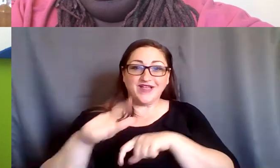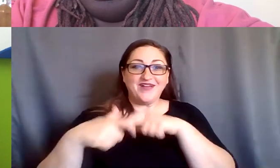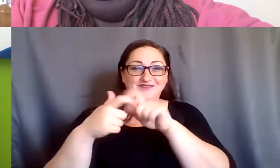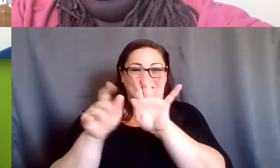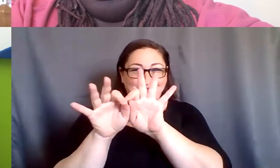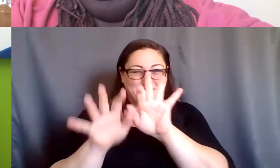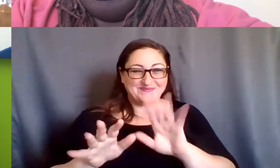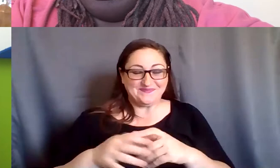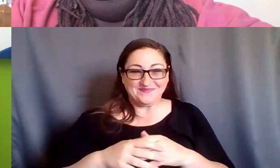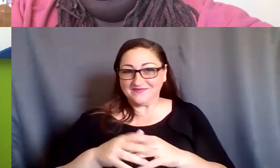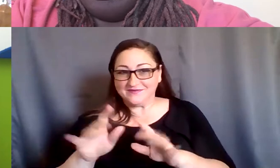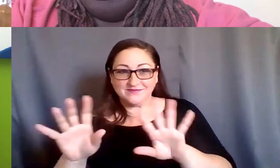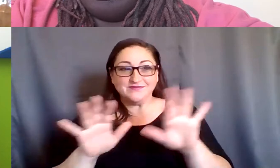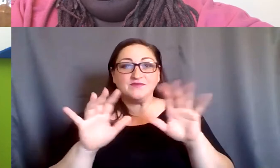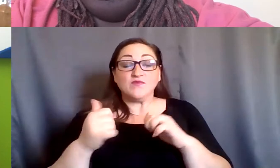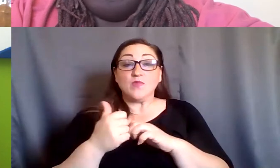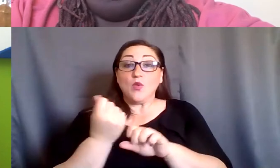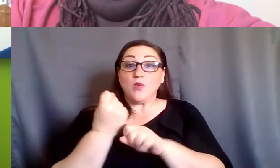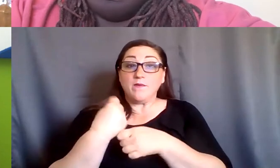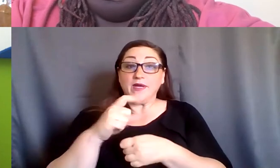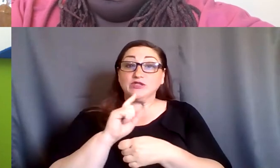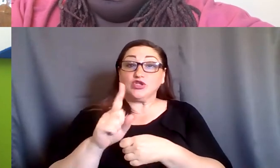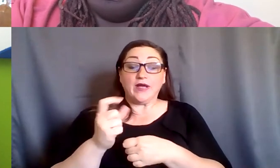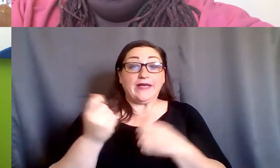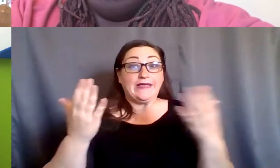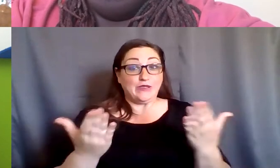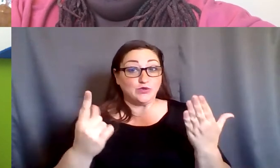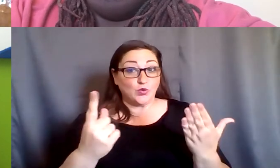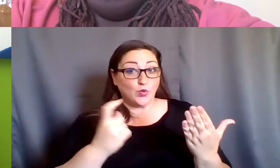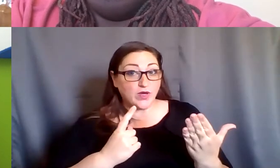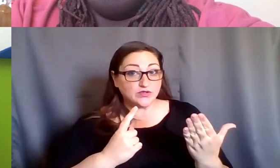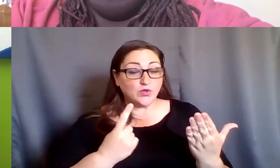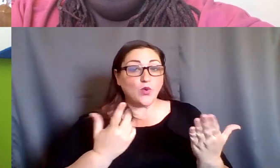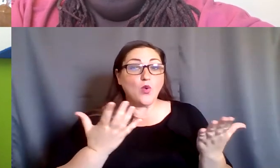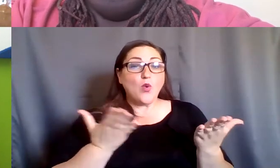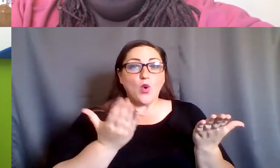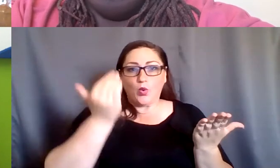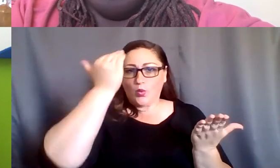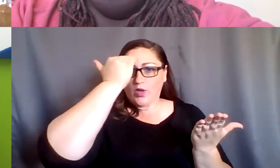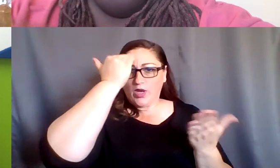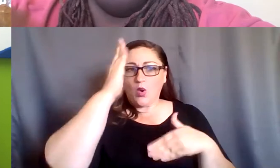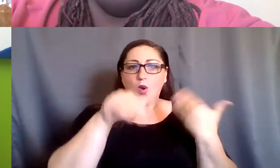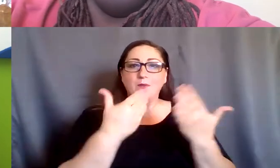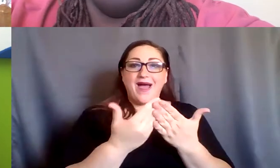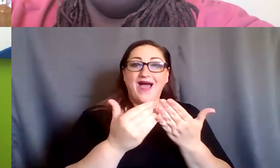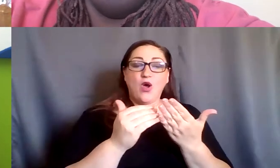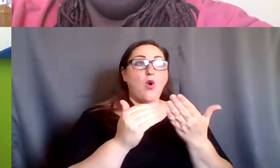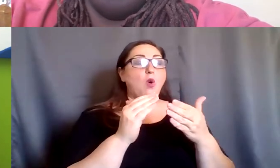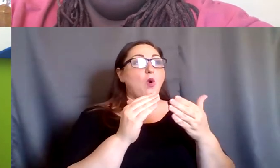And so, you know, here’s the question. What do we know about the methods of voting that are most accessible for all